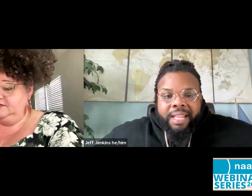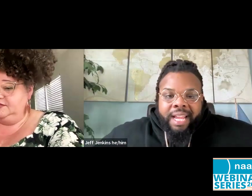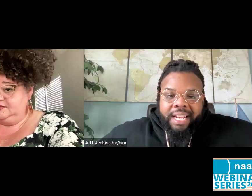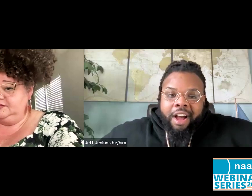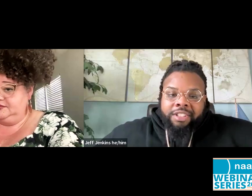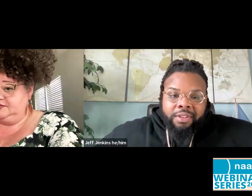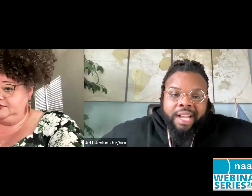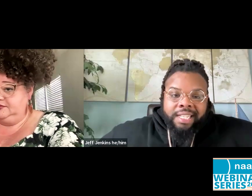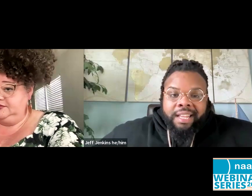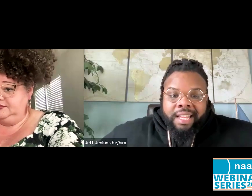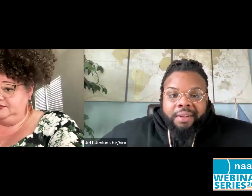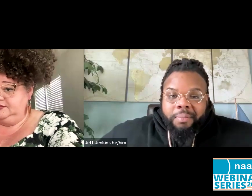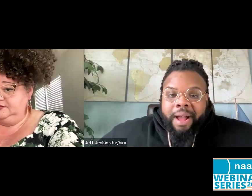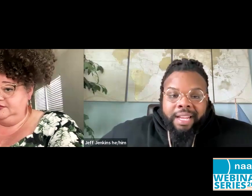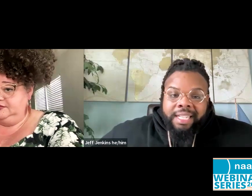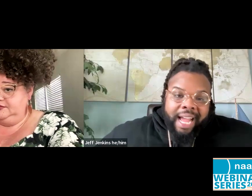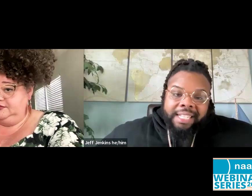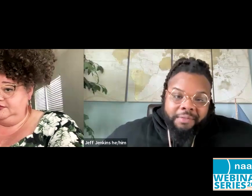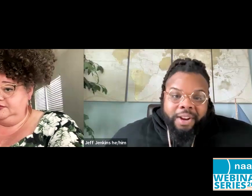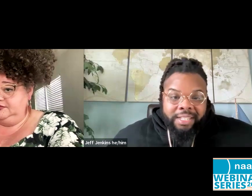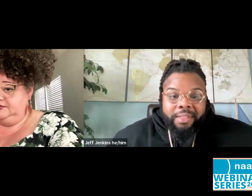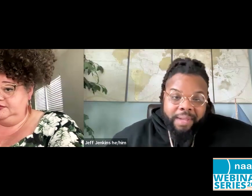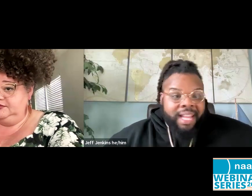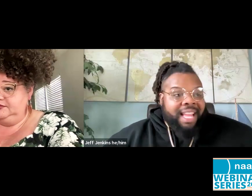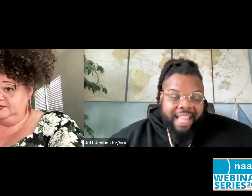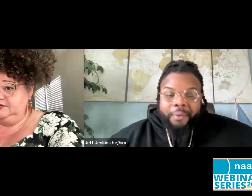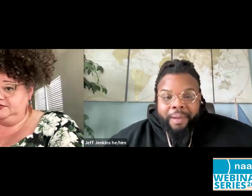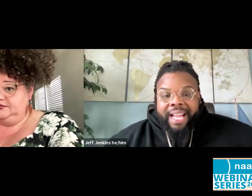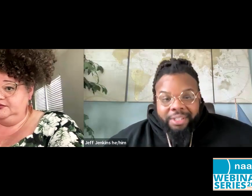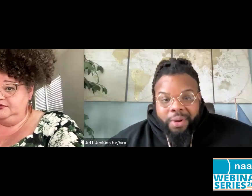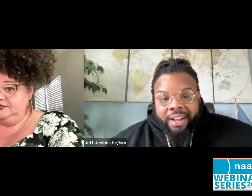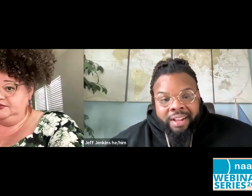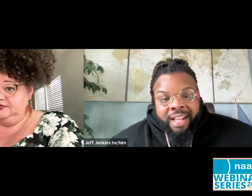But then also I could tell that they were probably because I had some friends with me that were black as well,